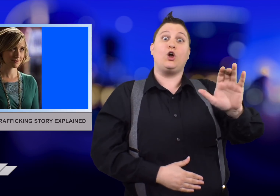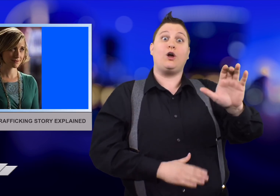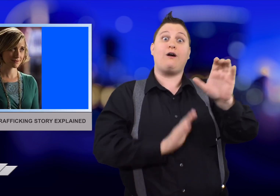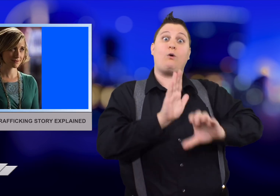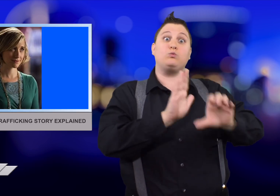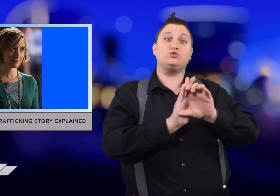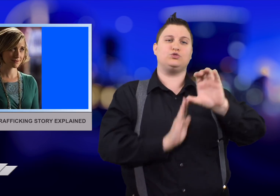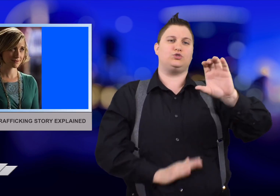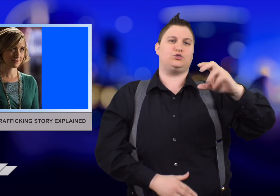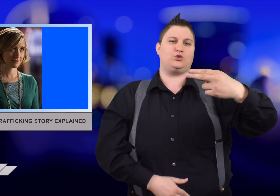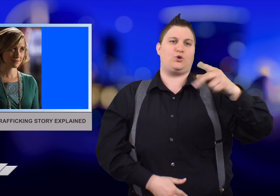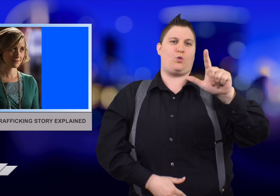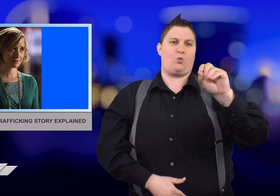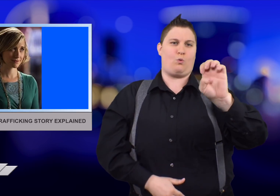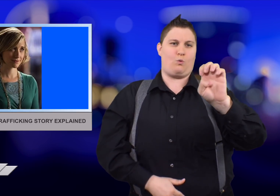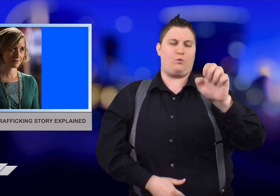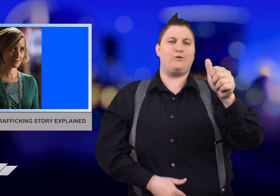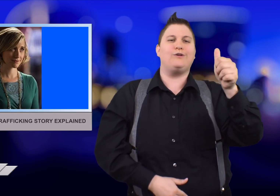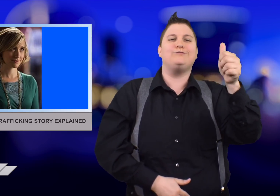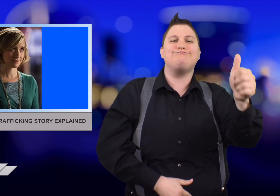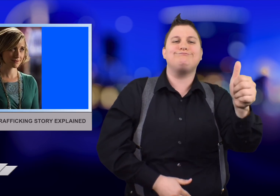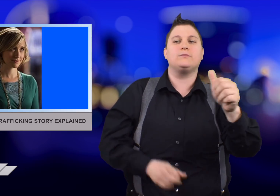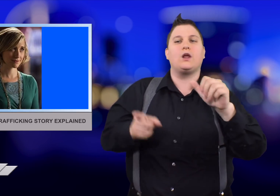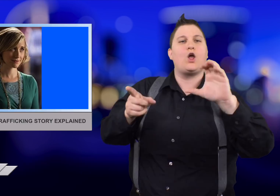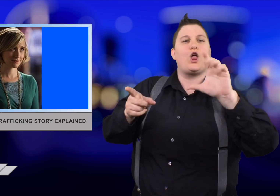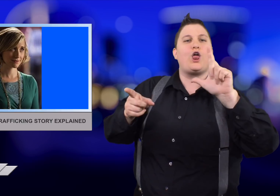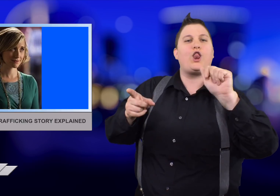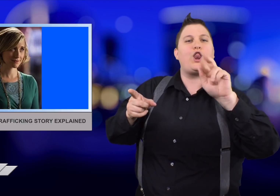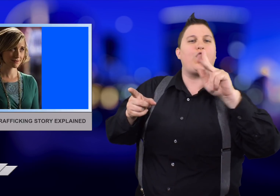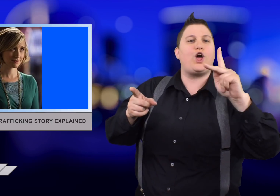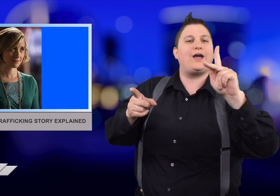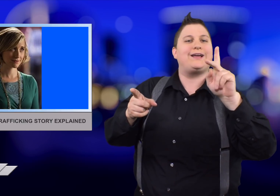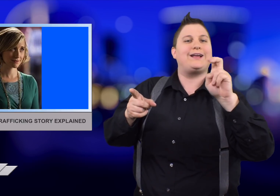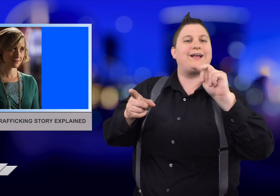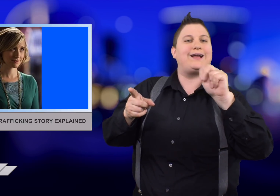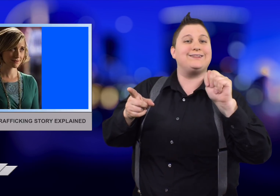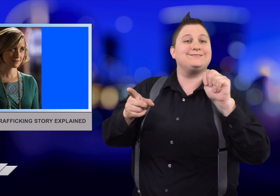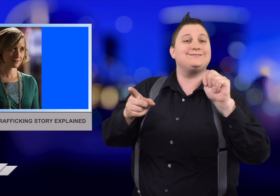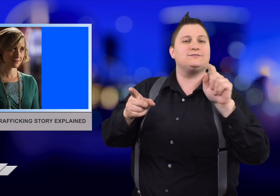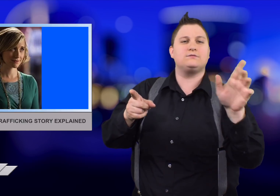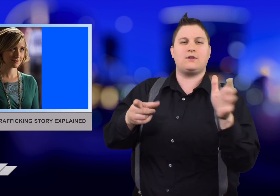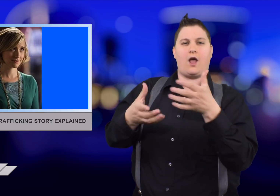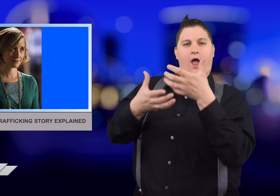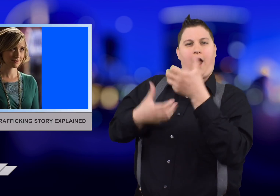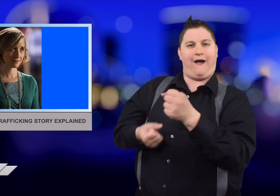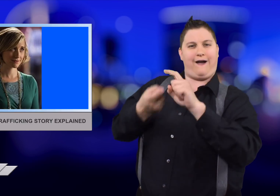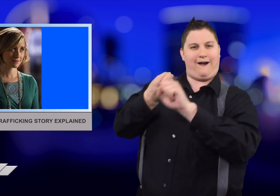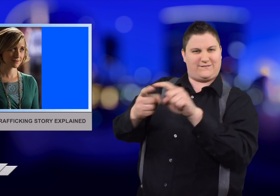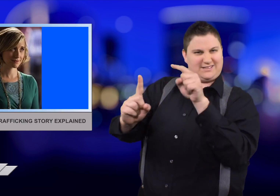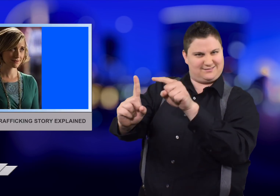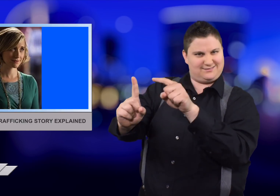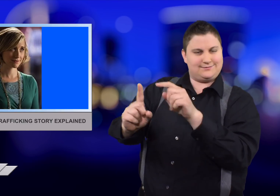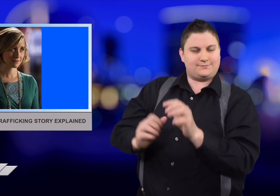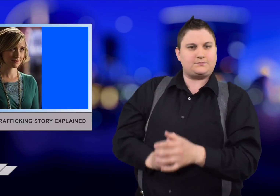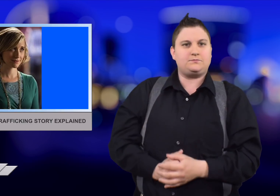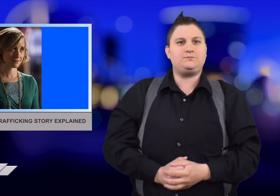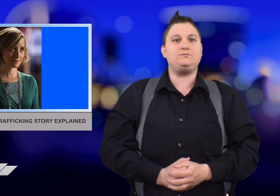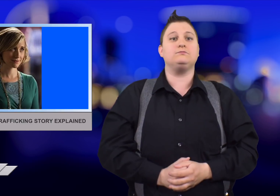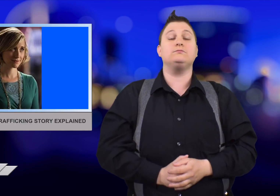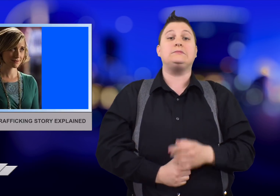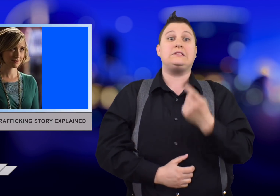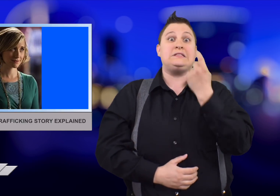She played the role of Clark Kent's confidant Chloe.